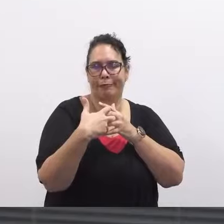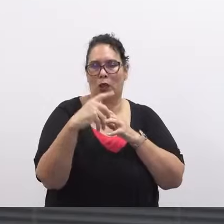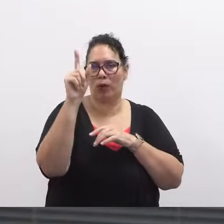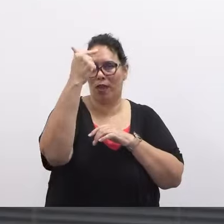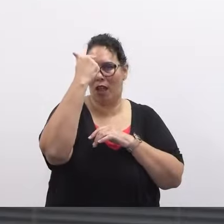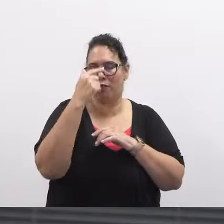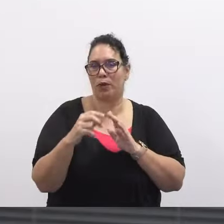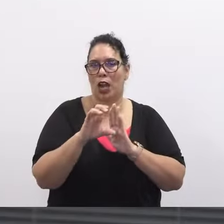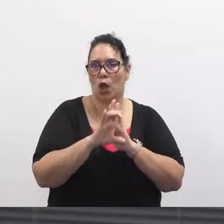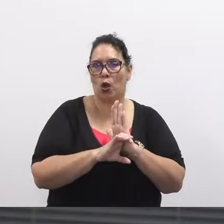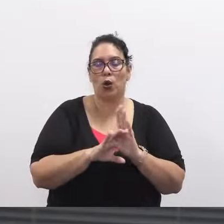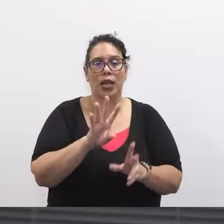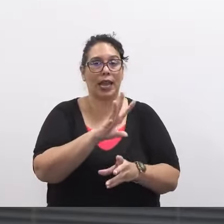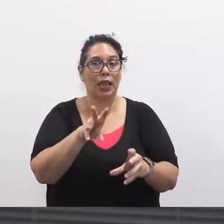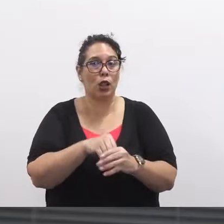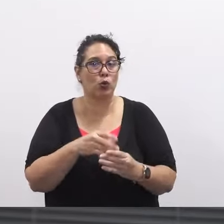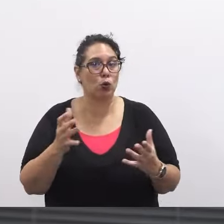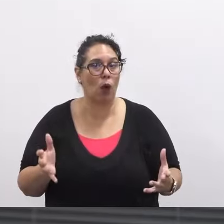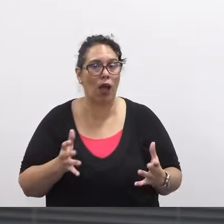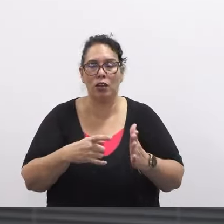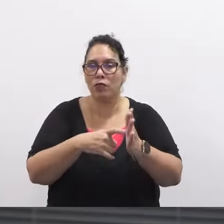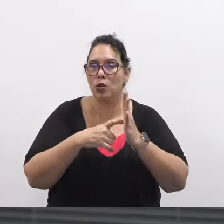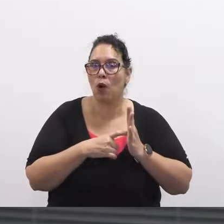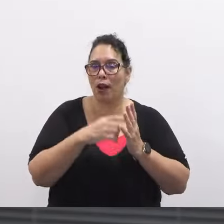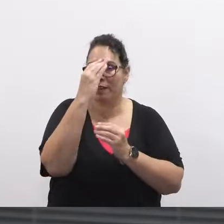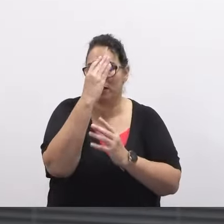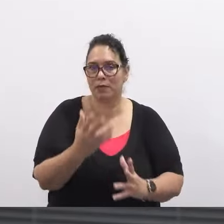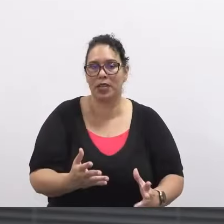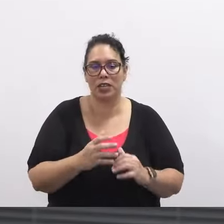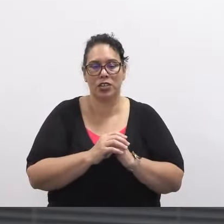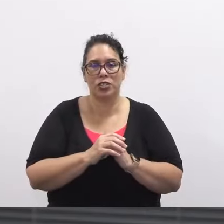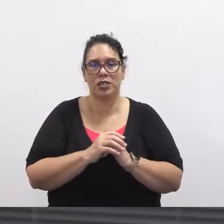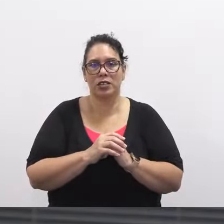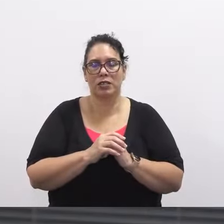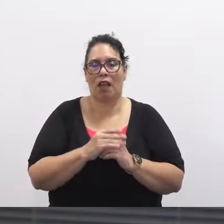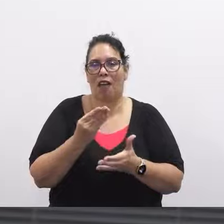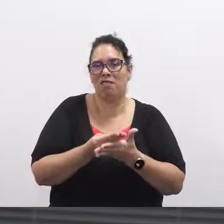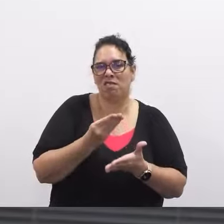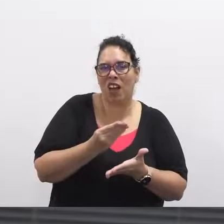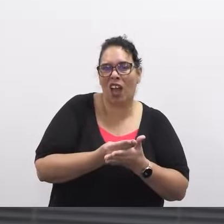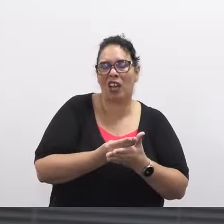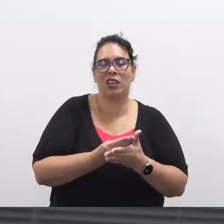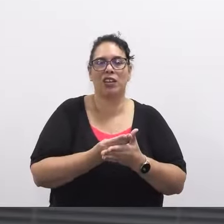So the report includes required information such as beginning fund balances, ending fund balances,